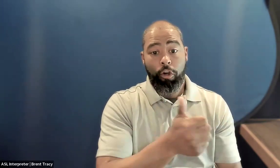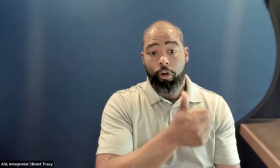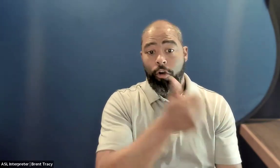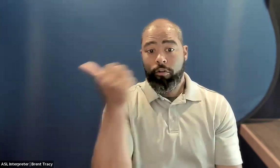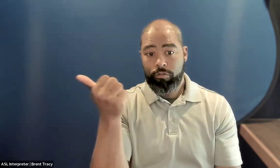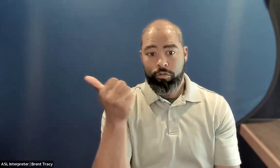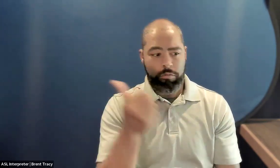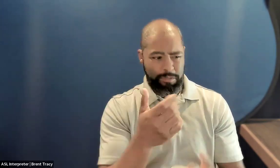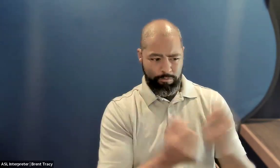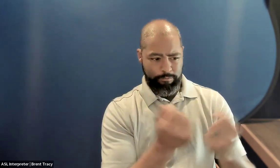Next slide.